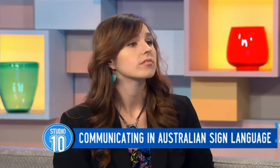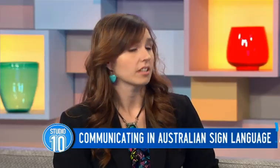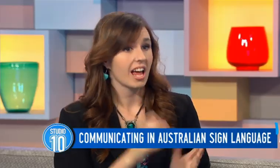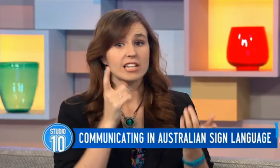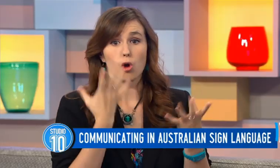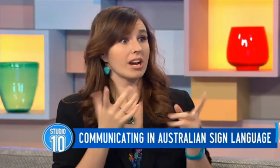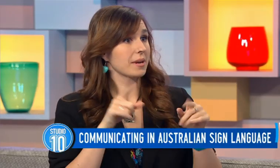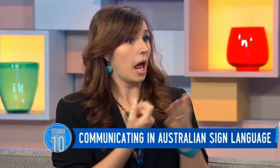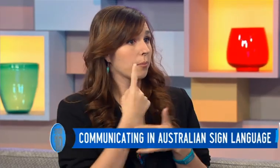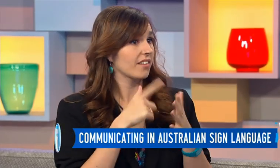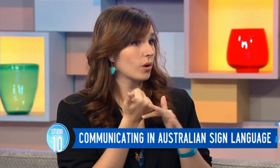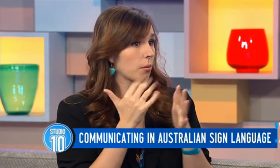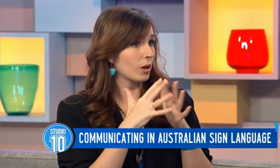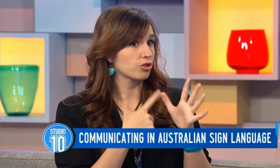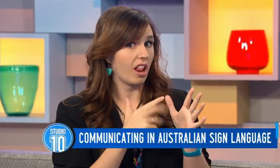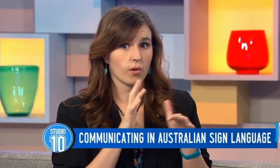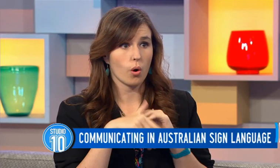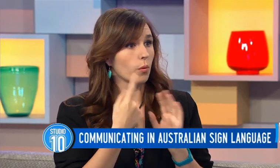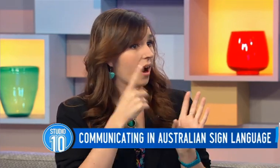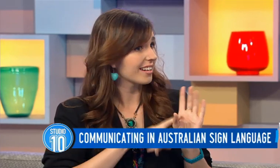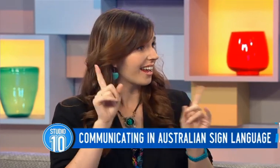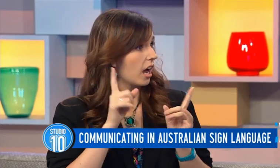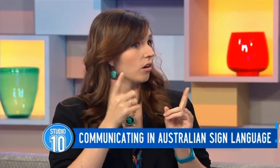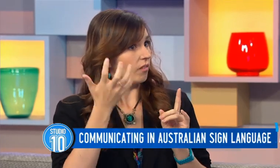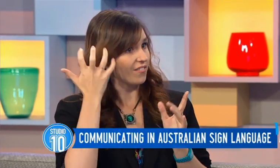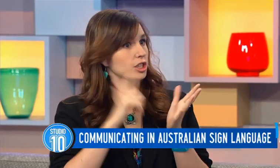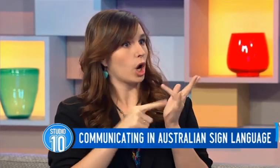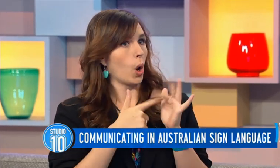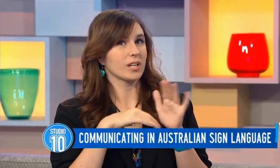Correct, absolutely, it's already been happening for example in Western Australia for over a year now